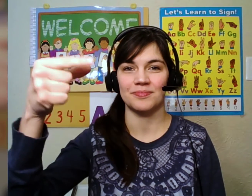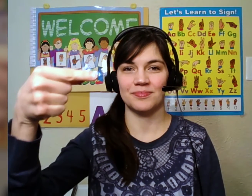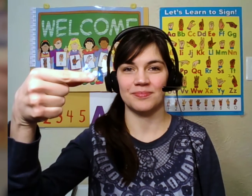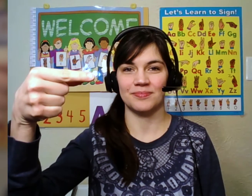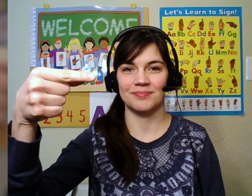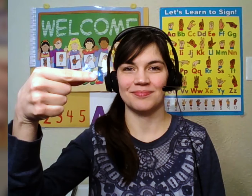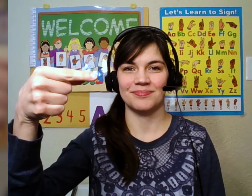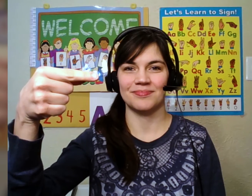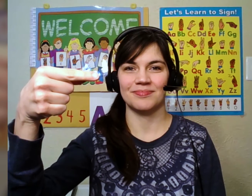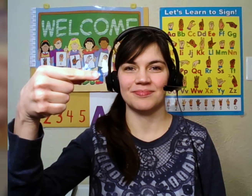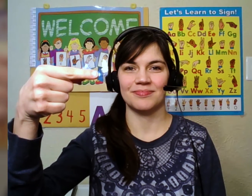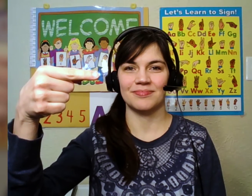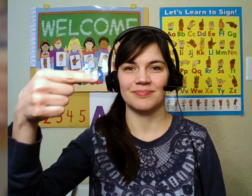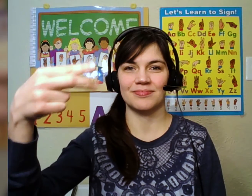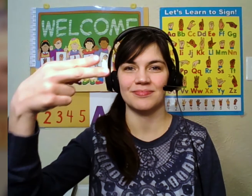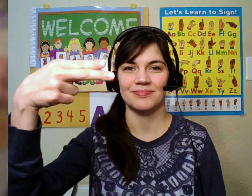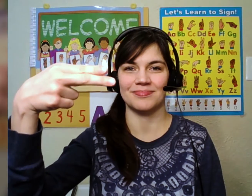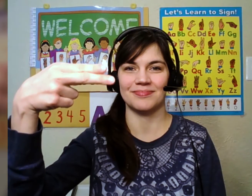G H